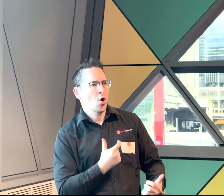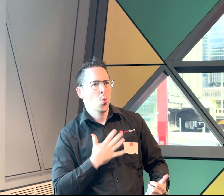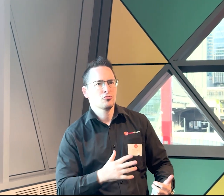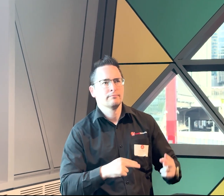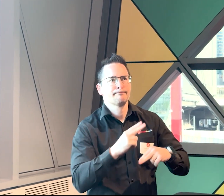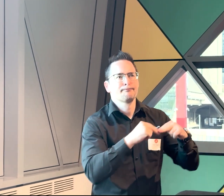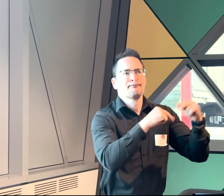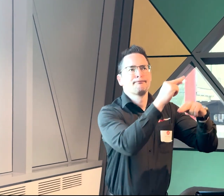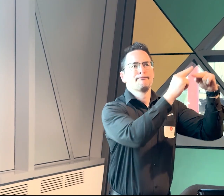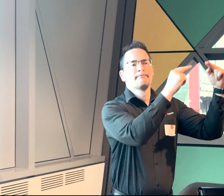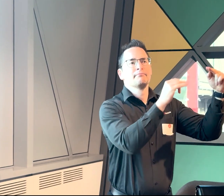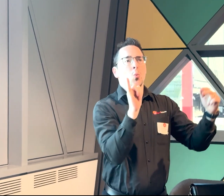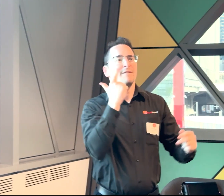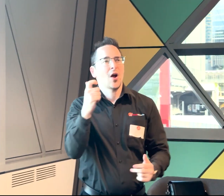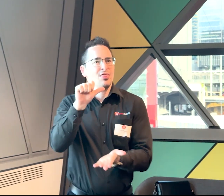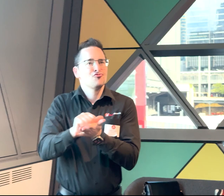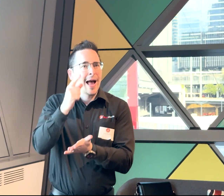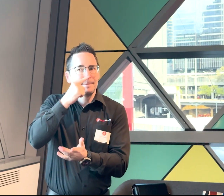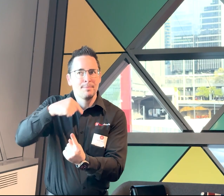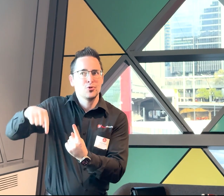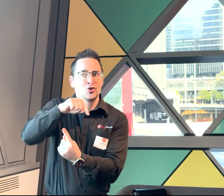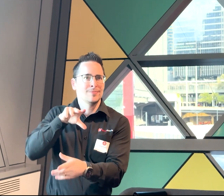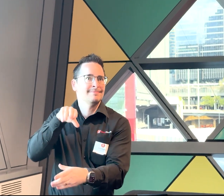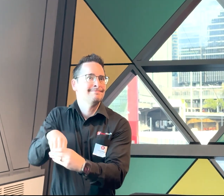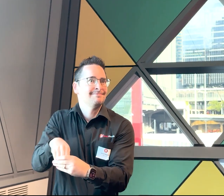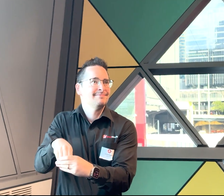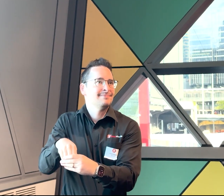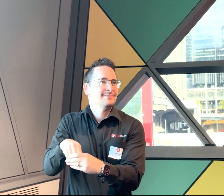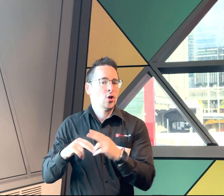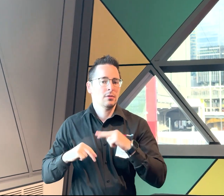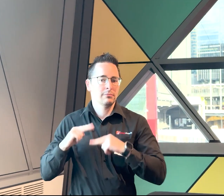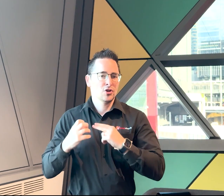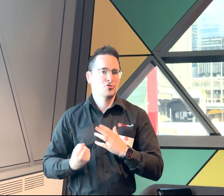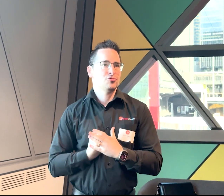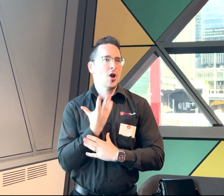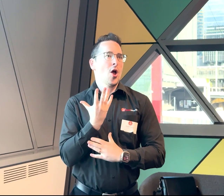that skills that expertise and that knowledge and really grow as individuals. Doing professional